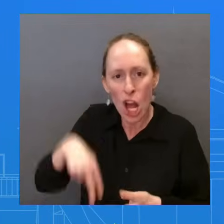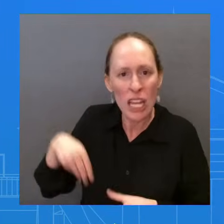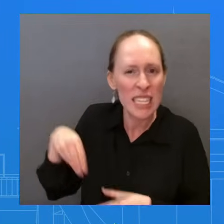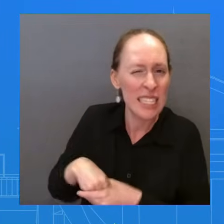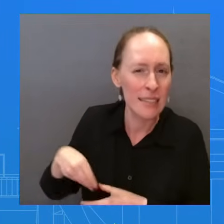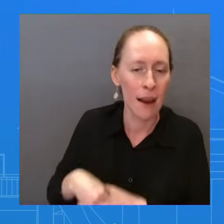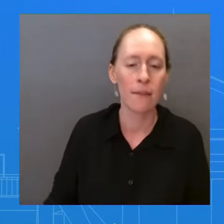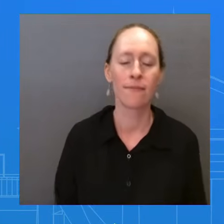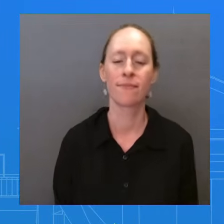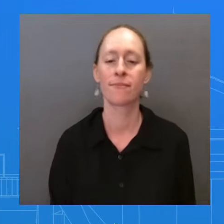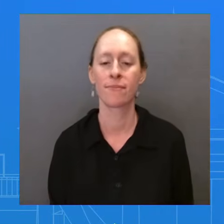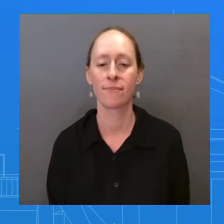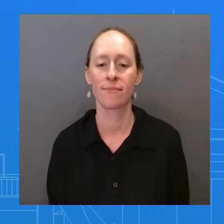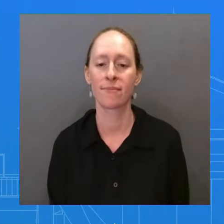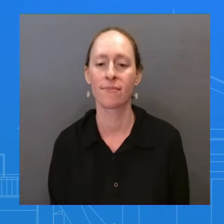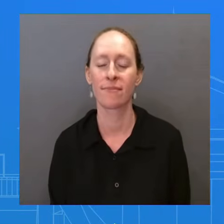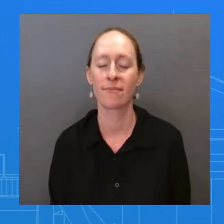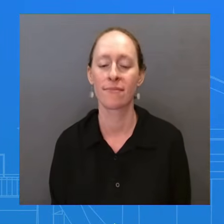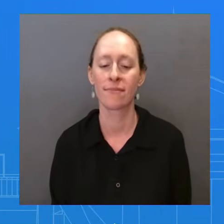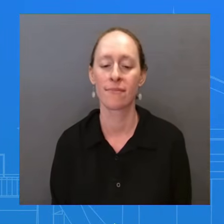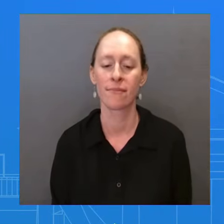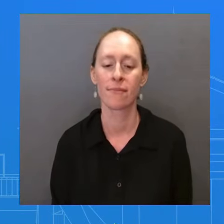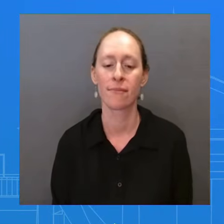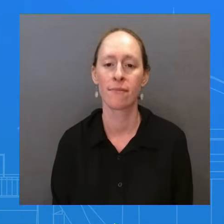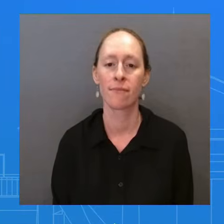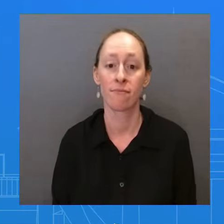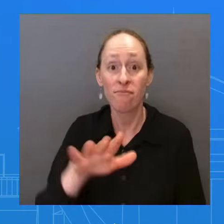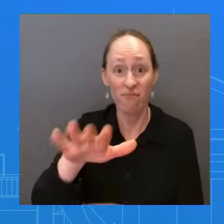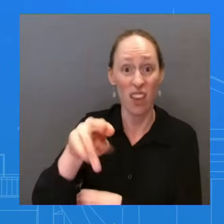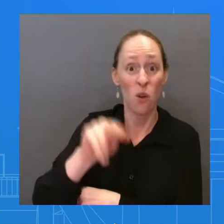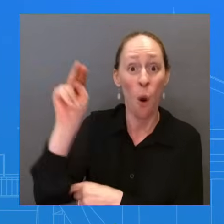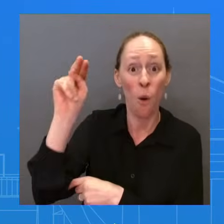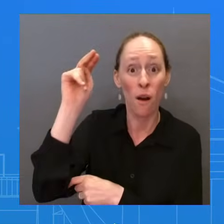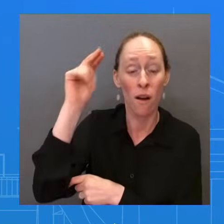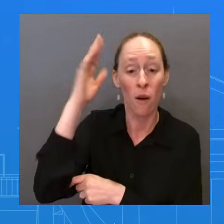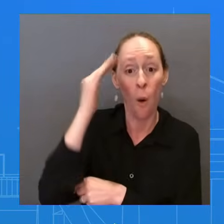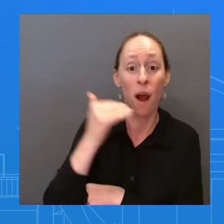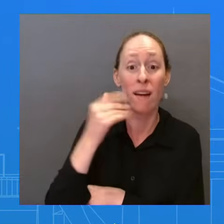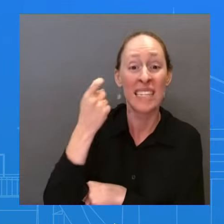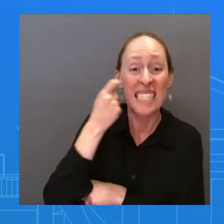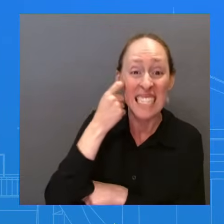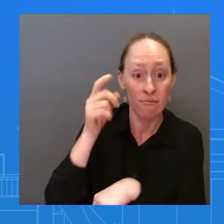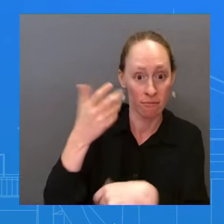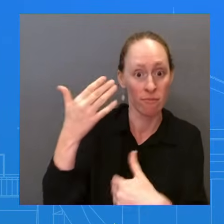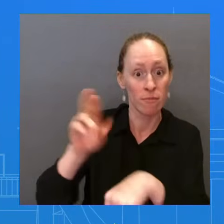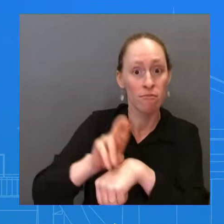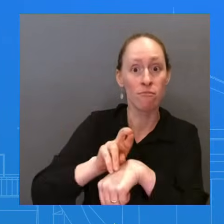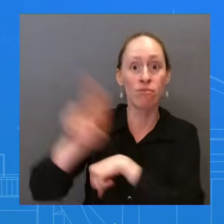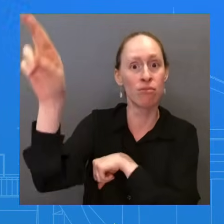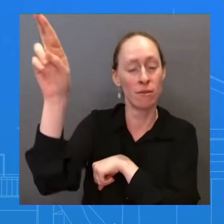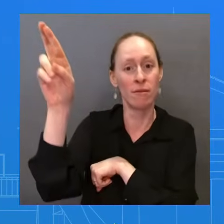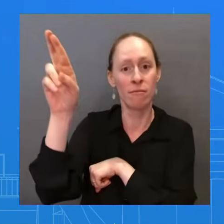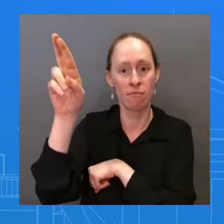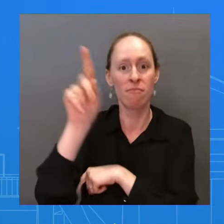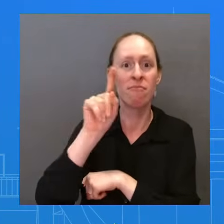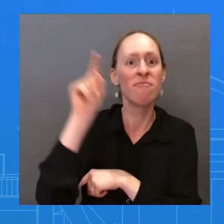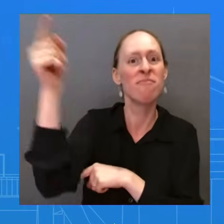can you give us an update on where we are in terms of the U.S.-South Korea Nuclear Consultative Group